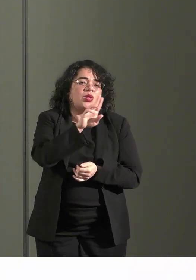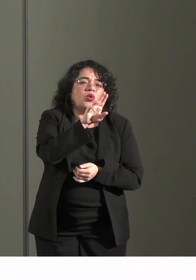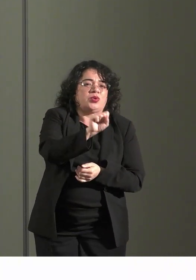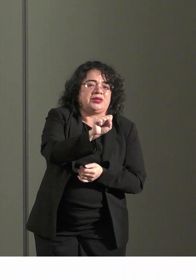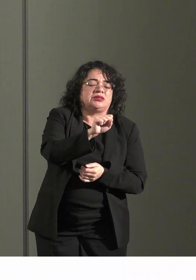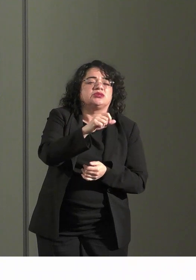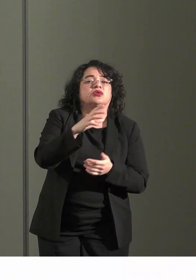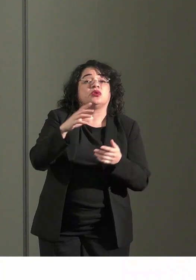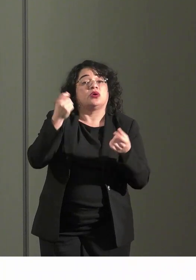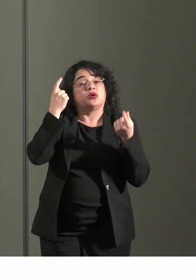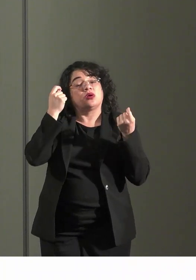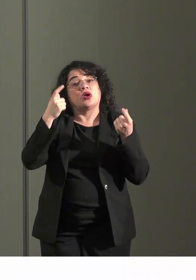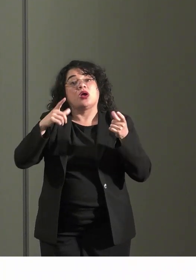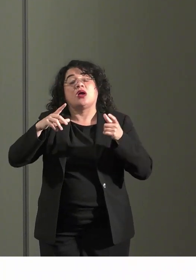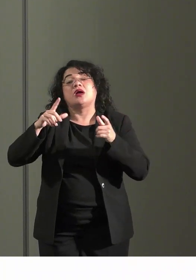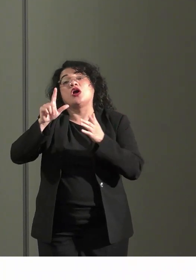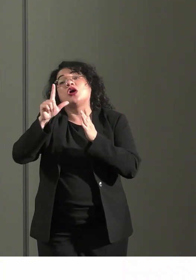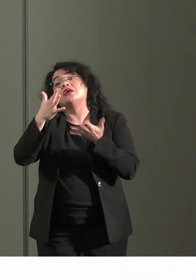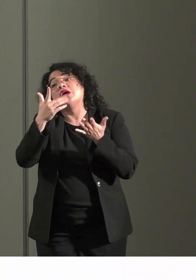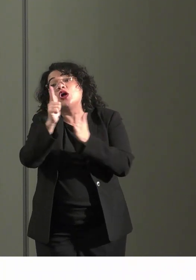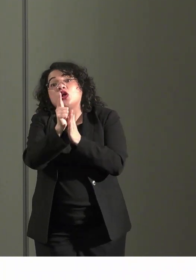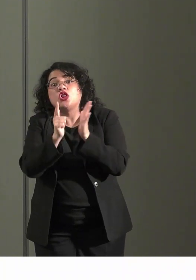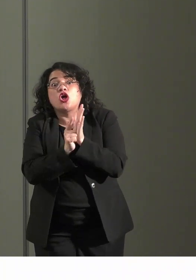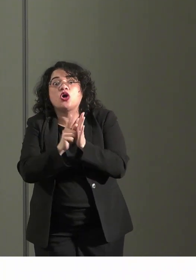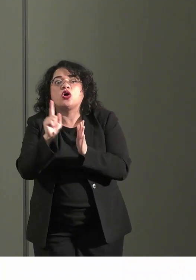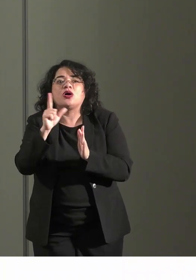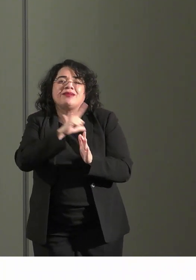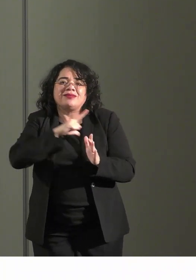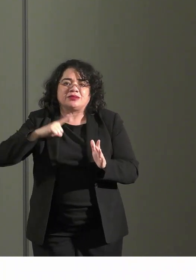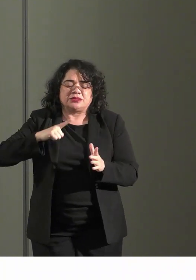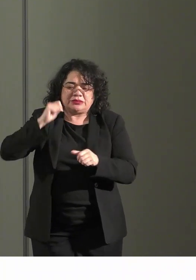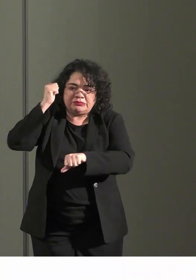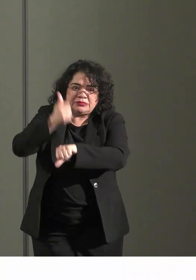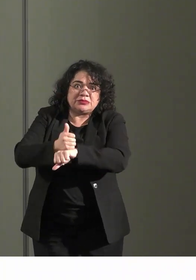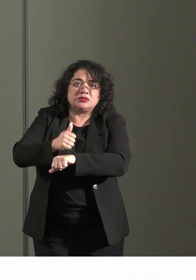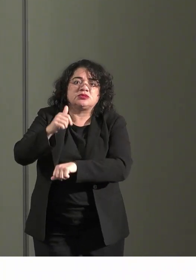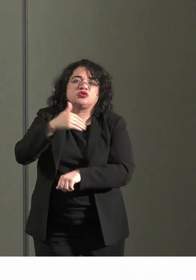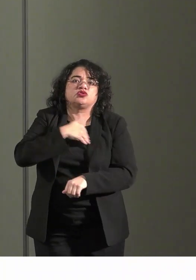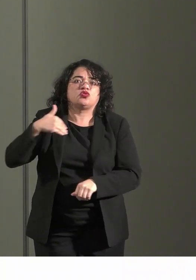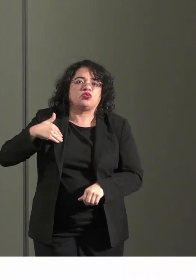in a populated area like Toronto we need to apply it up north in the northern community